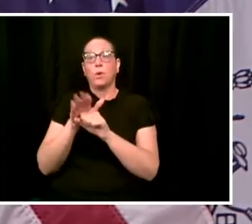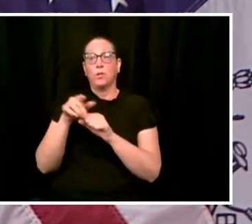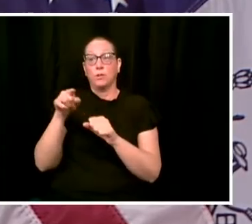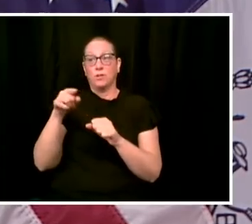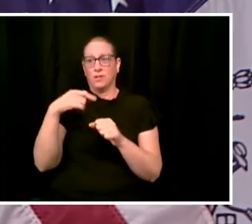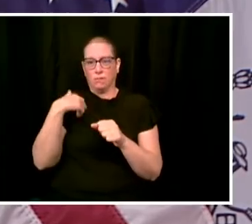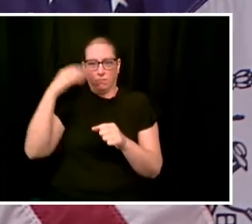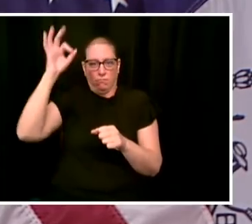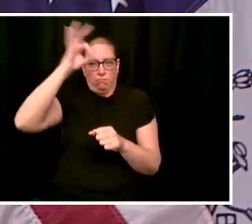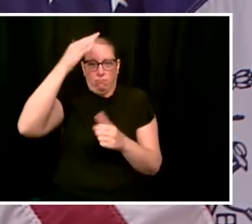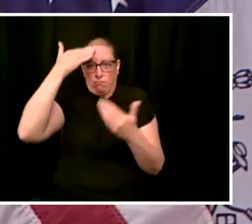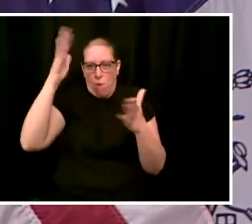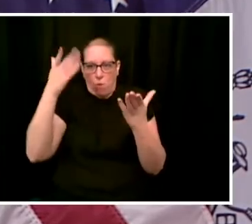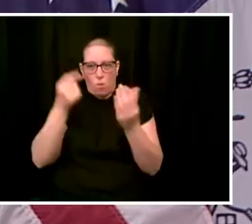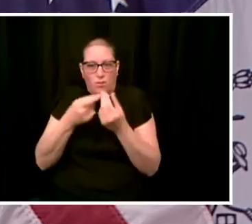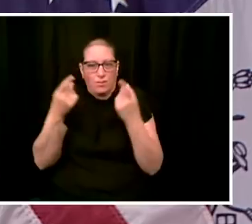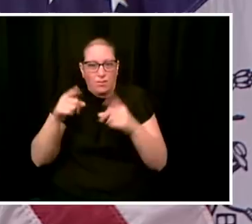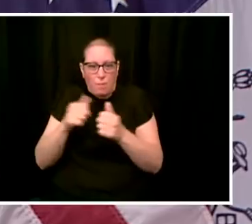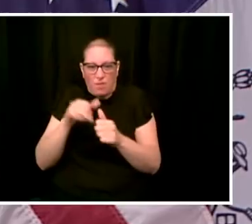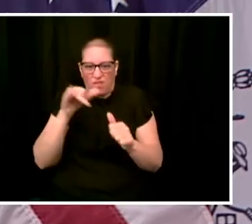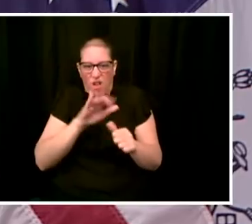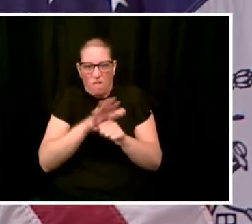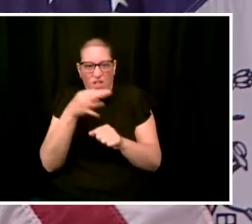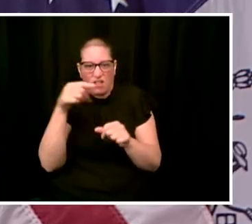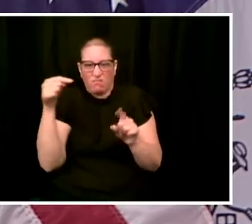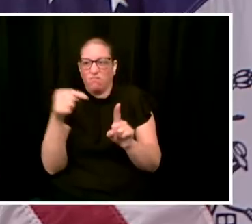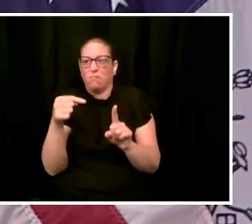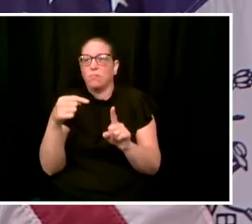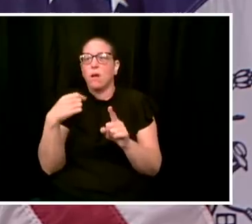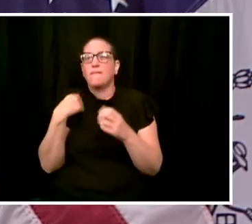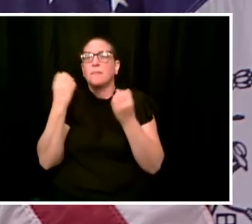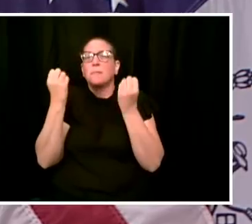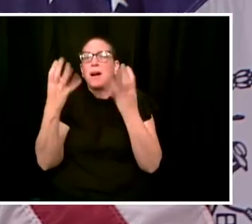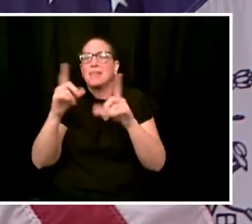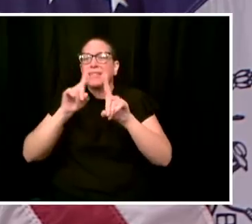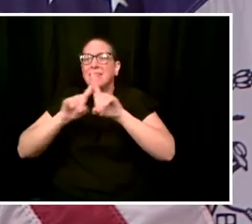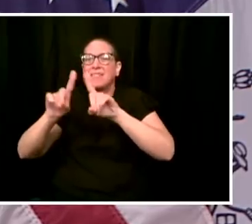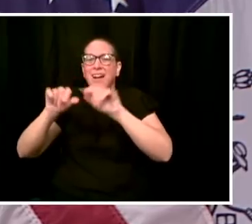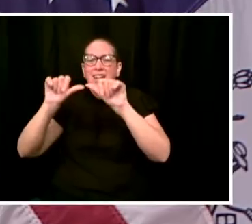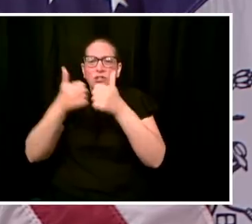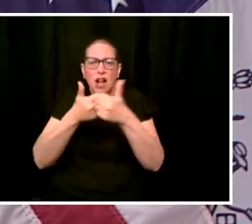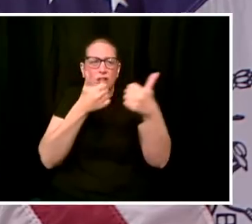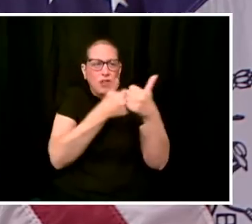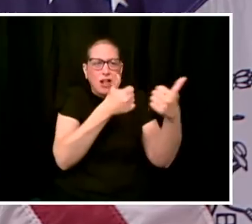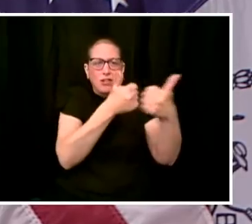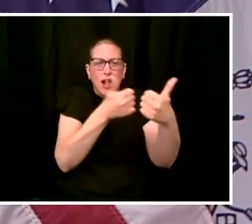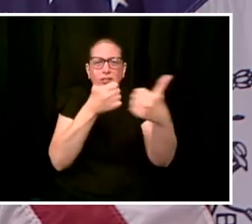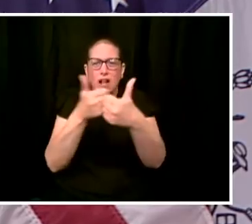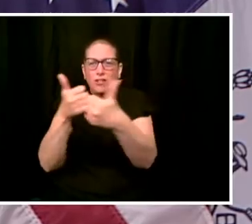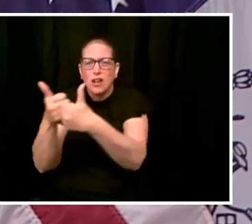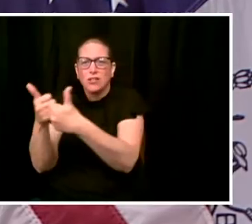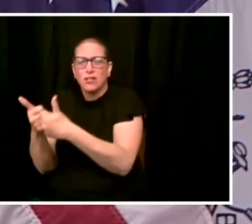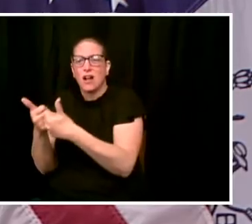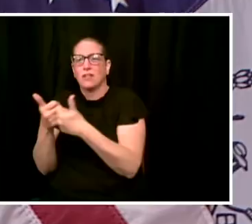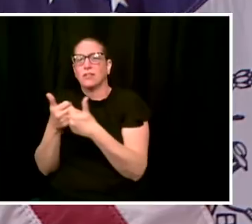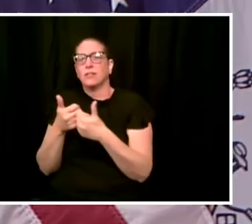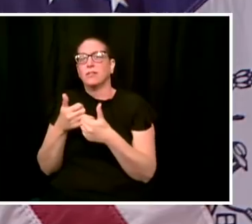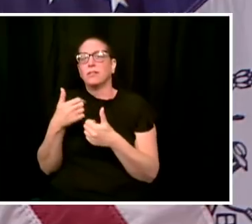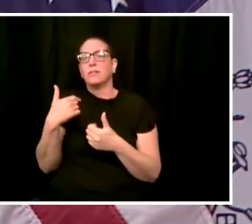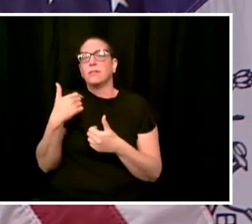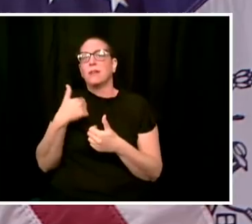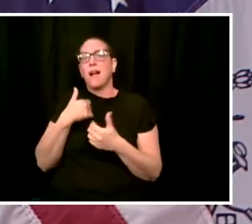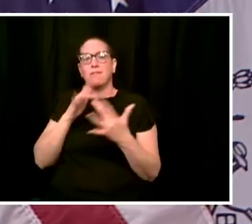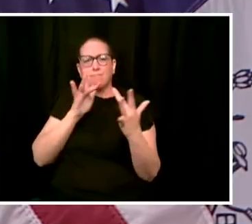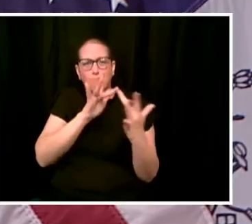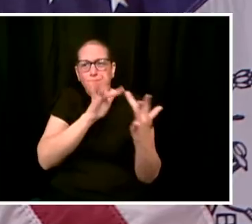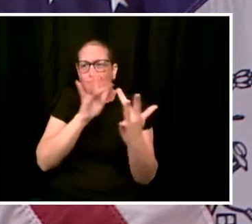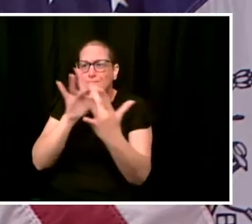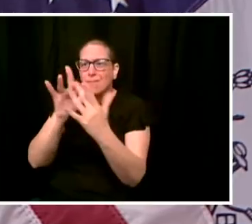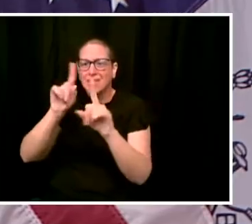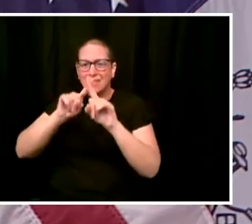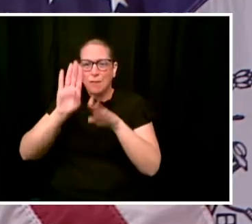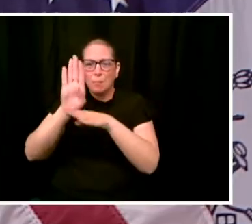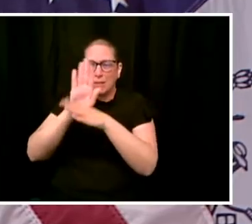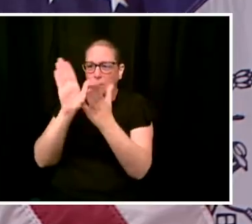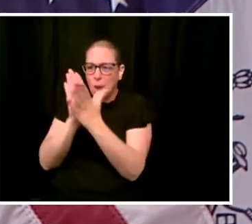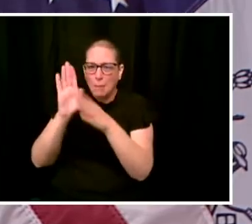WE'RE FACING WITH